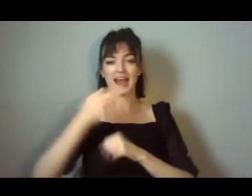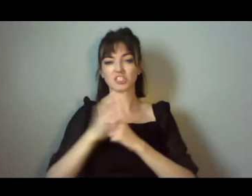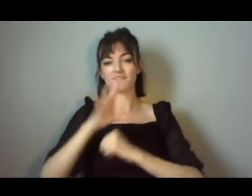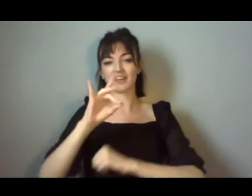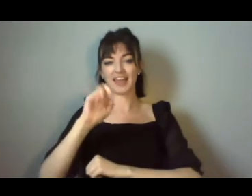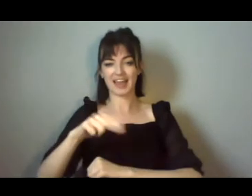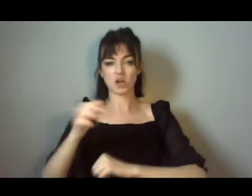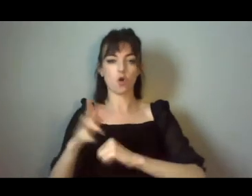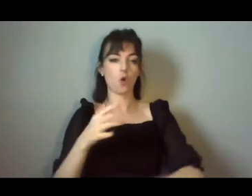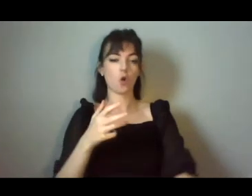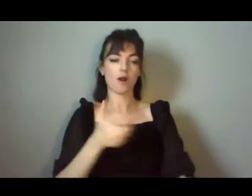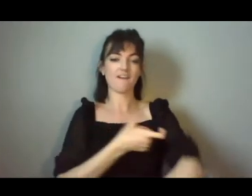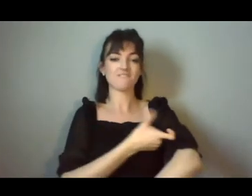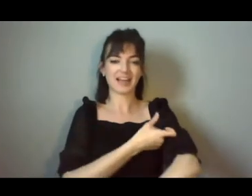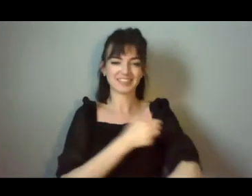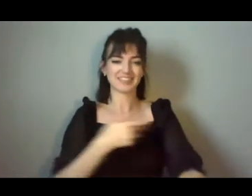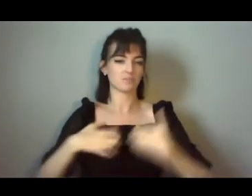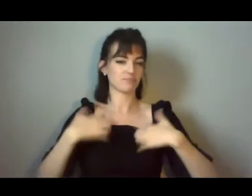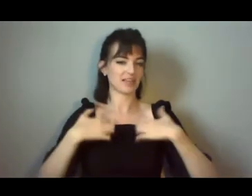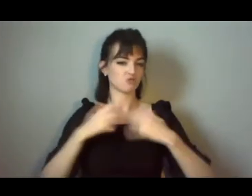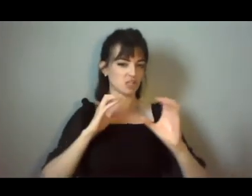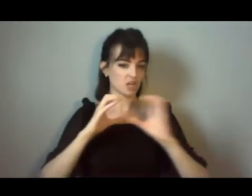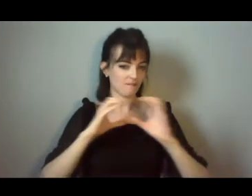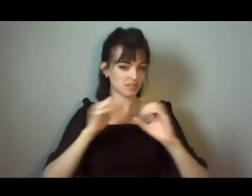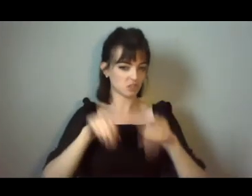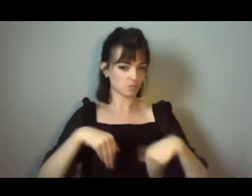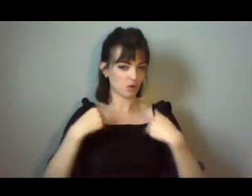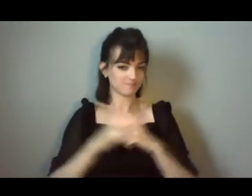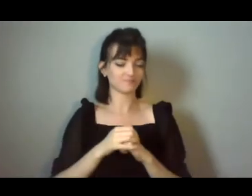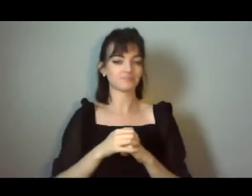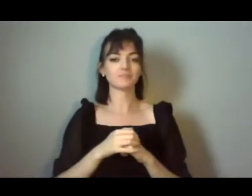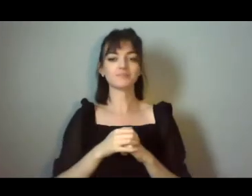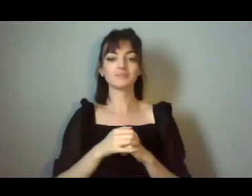be an interesting conversation this morning. >>: Thank you Louise, so Gary then,